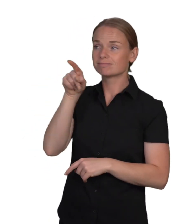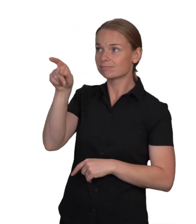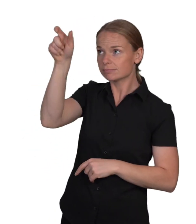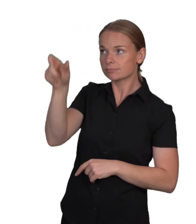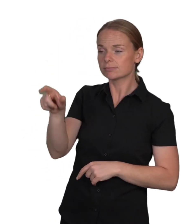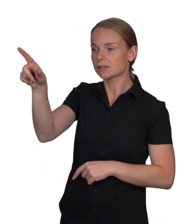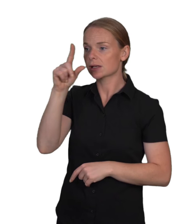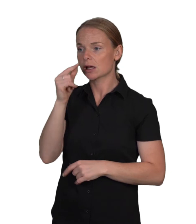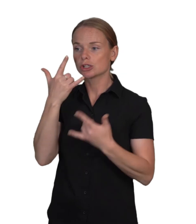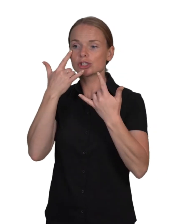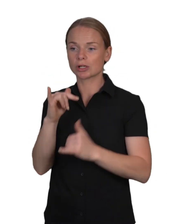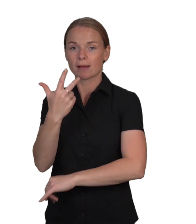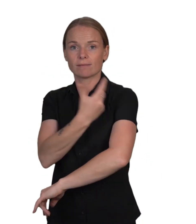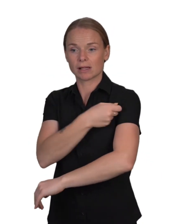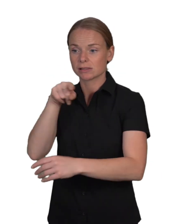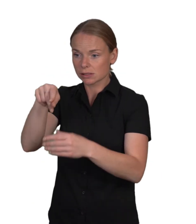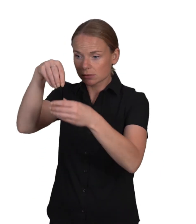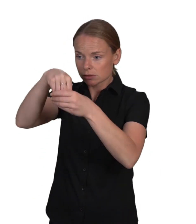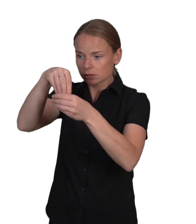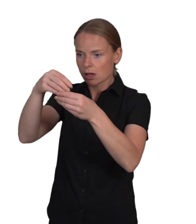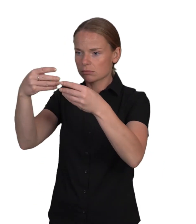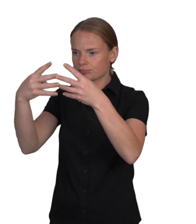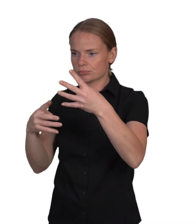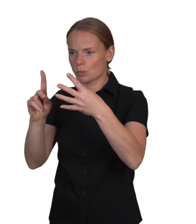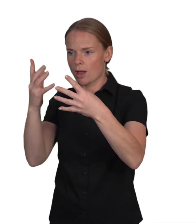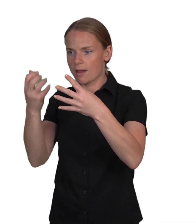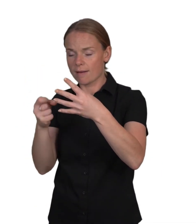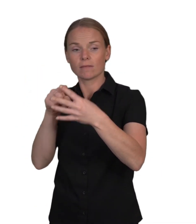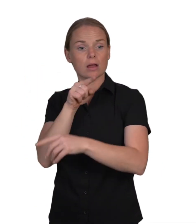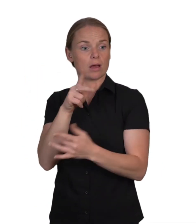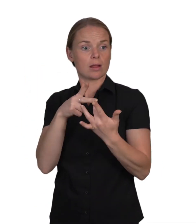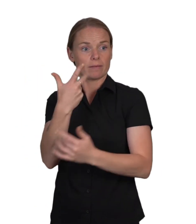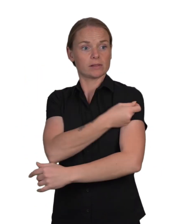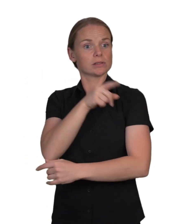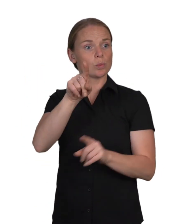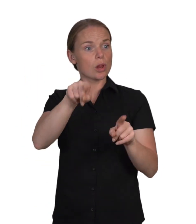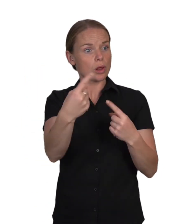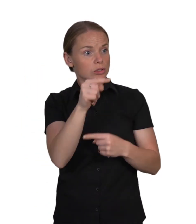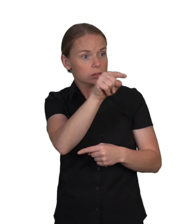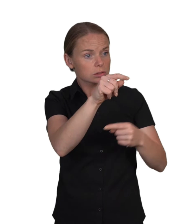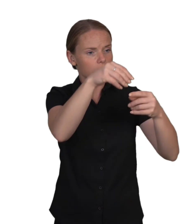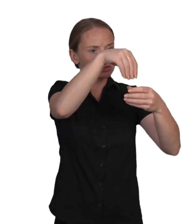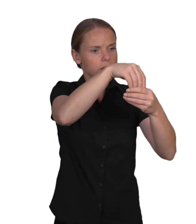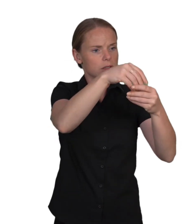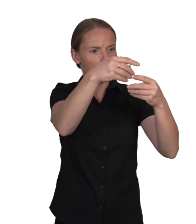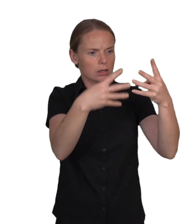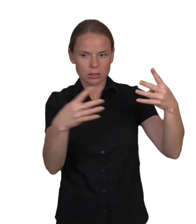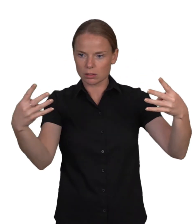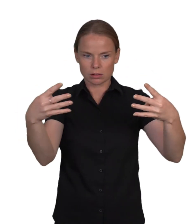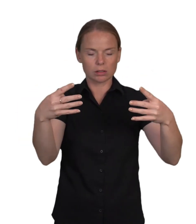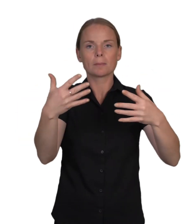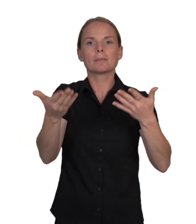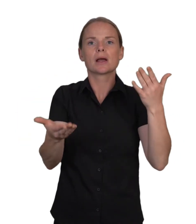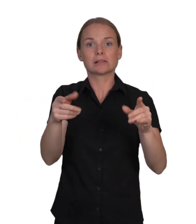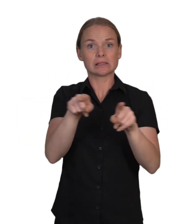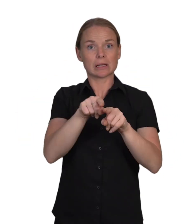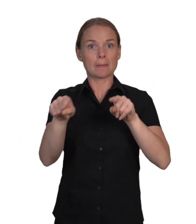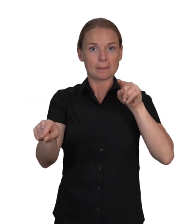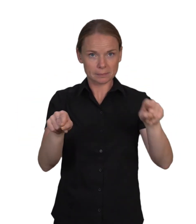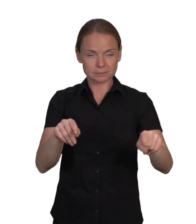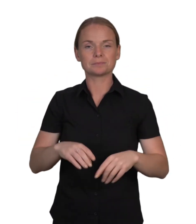Your provider can check to ensure there are no common ingredients with the COVID-19 vaccine you are receiving